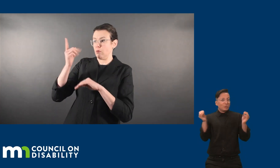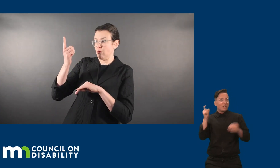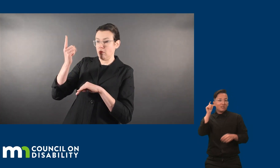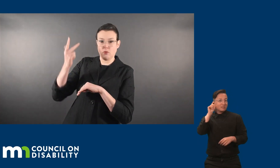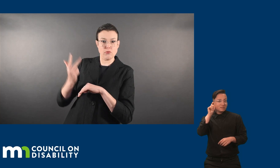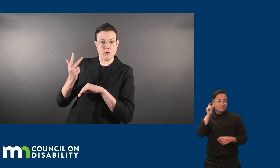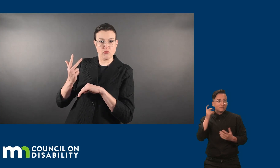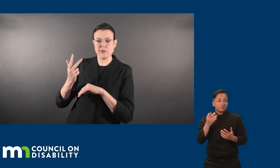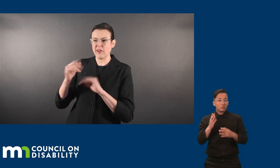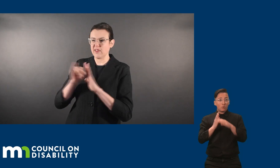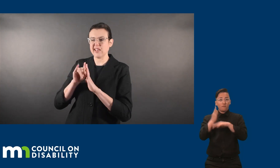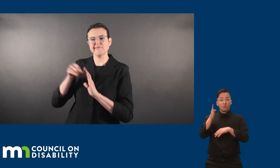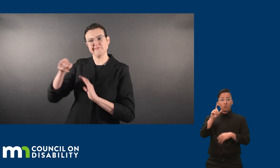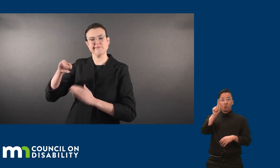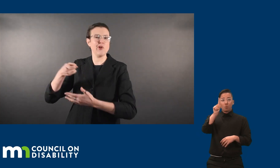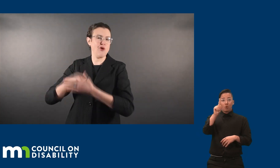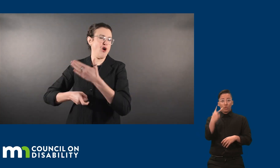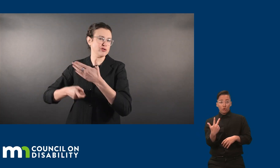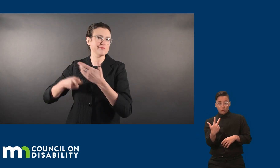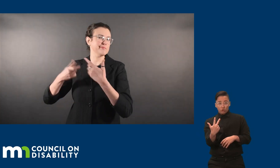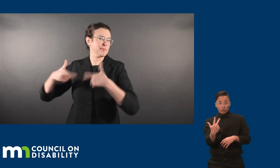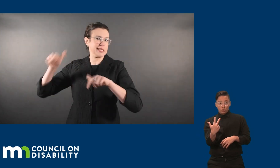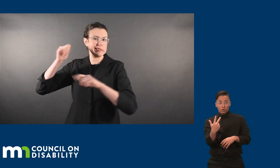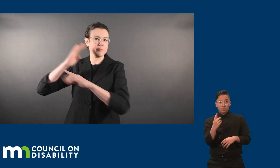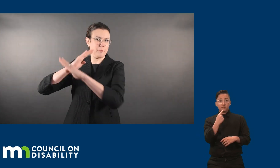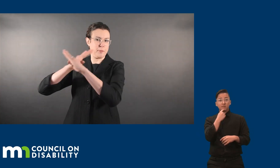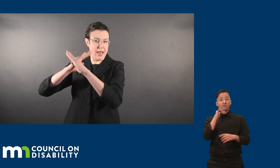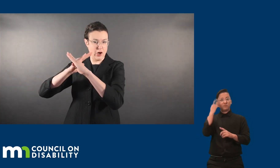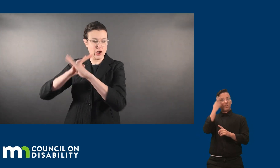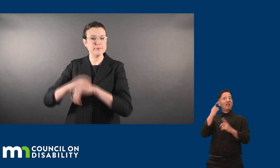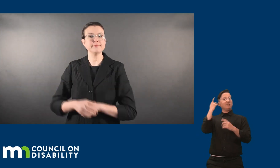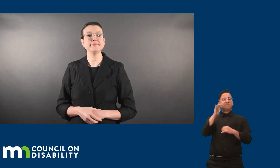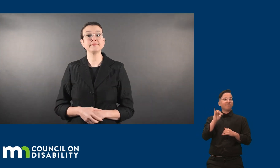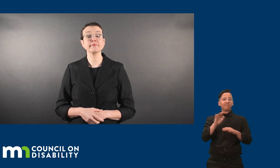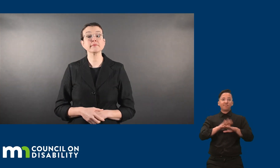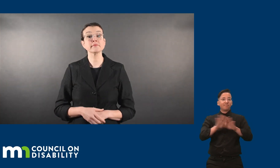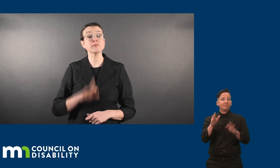identify cost as the biggest barrier.